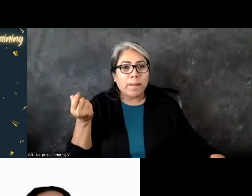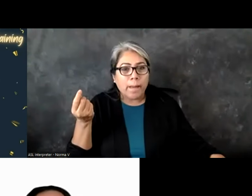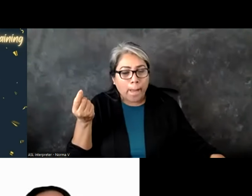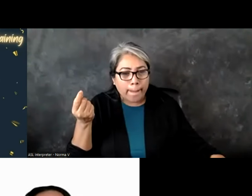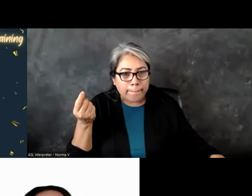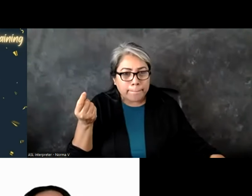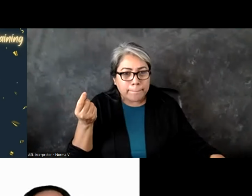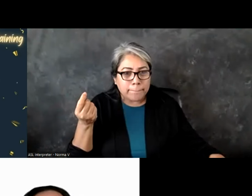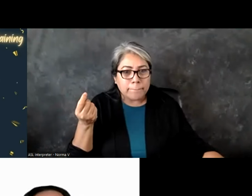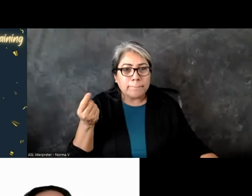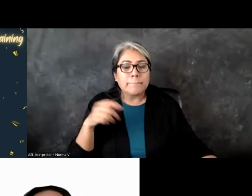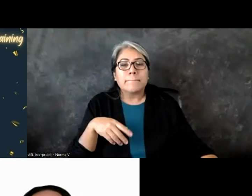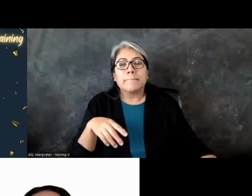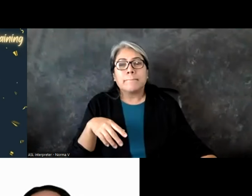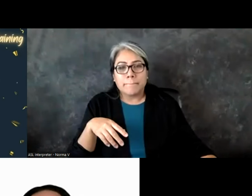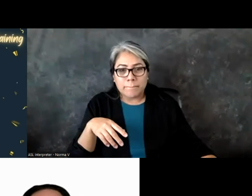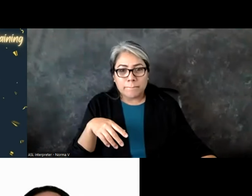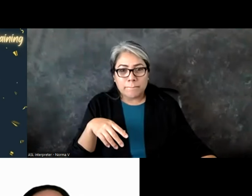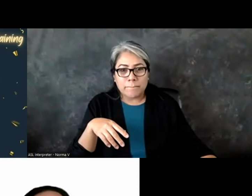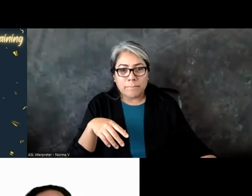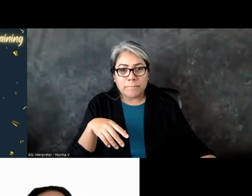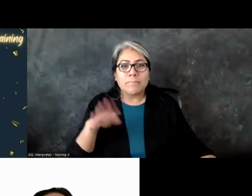Area. Who else is organizing in other parts of the